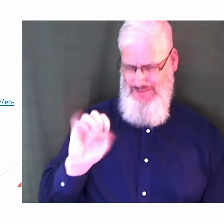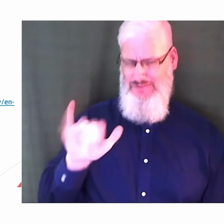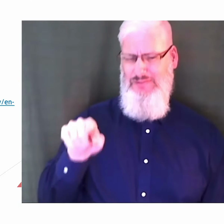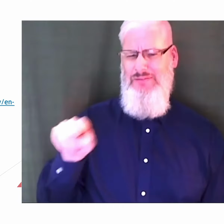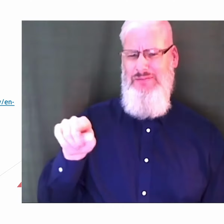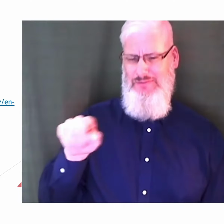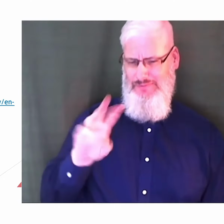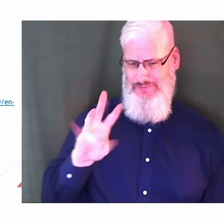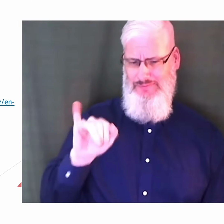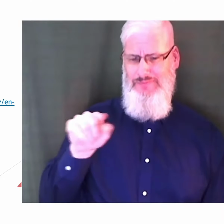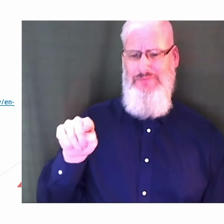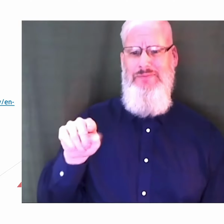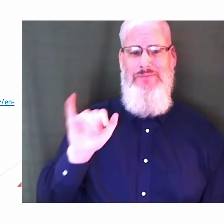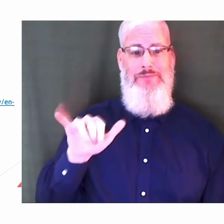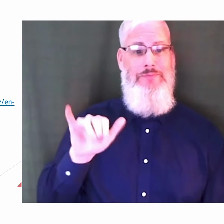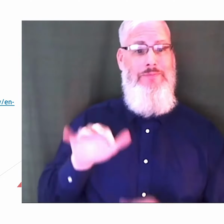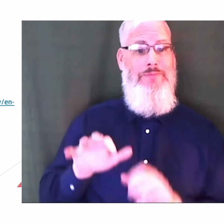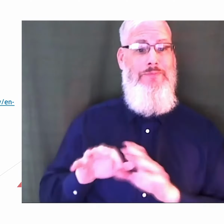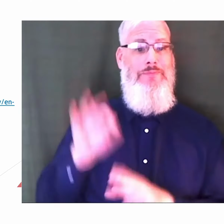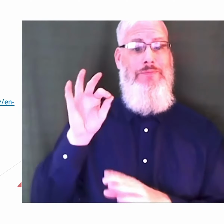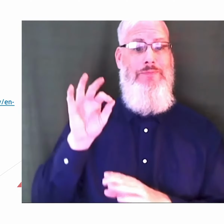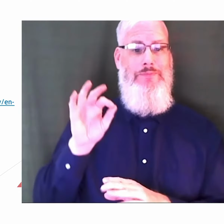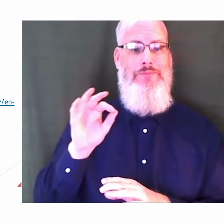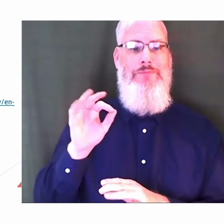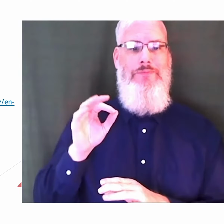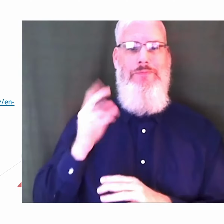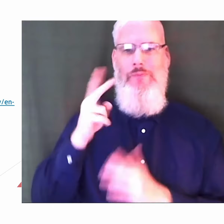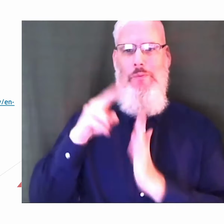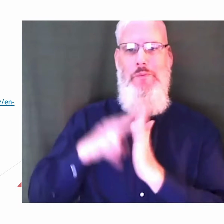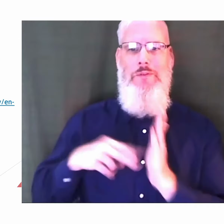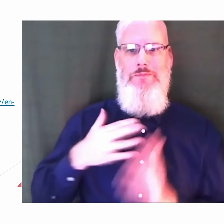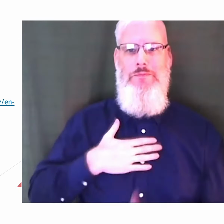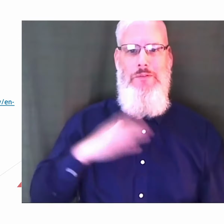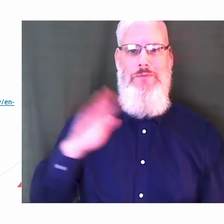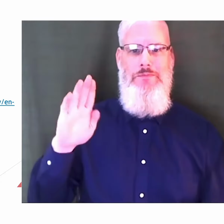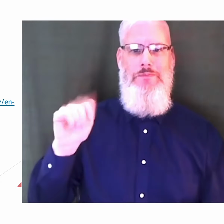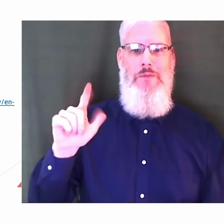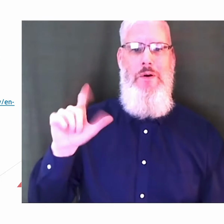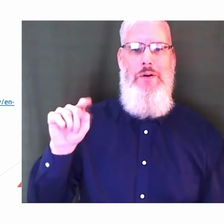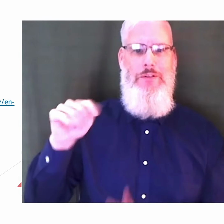To learn about the candidates, you can check their websites and social media pages.